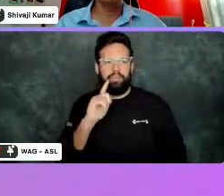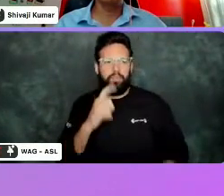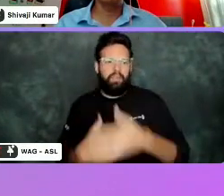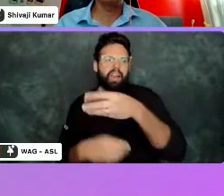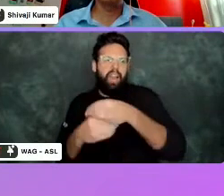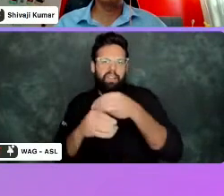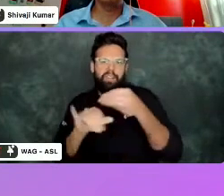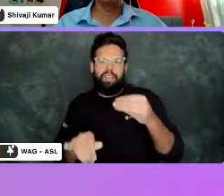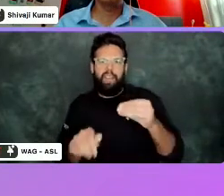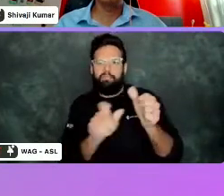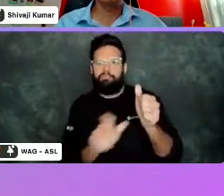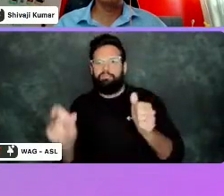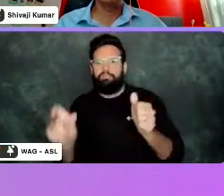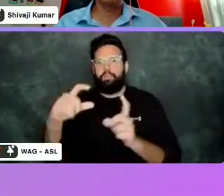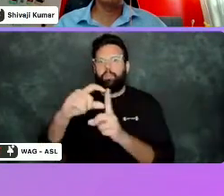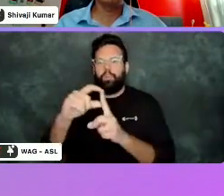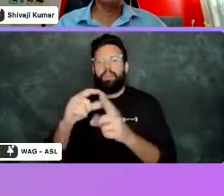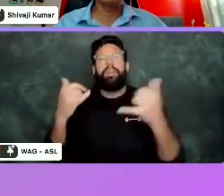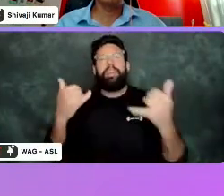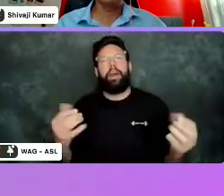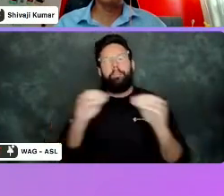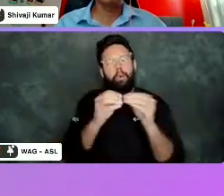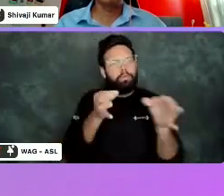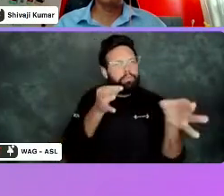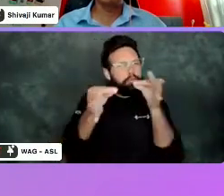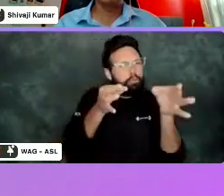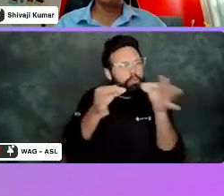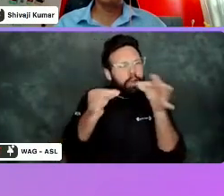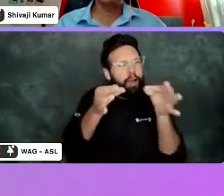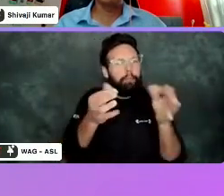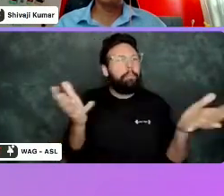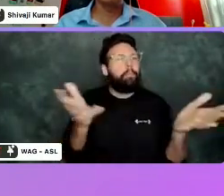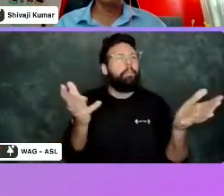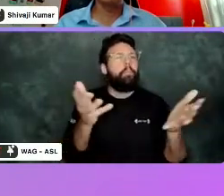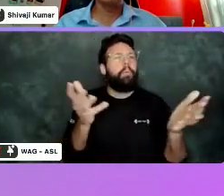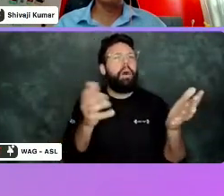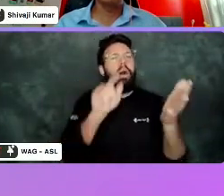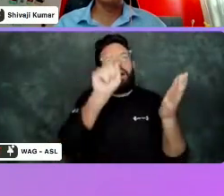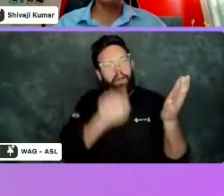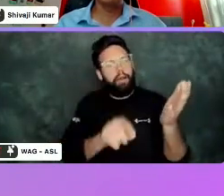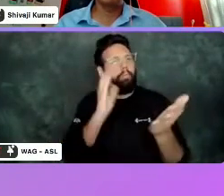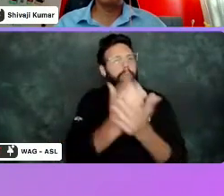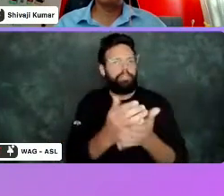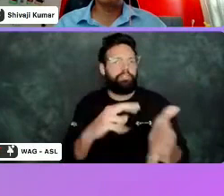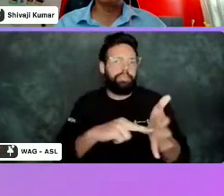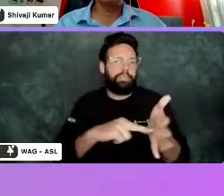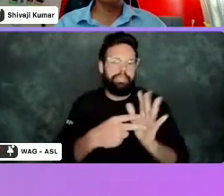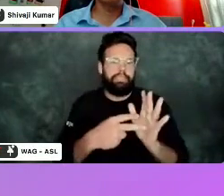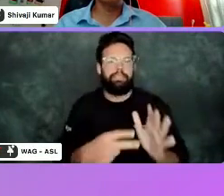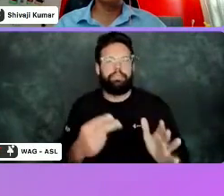So that should make the heading more descriptive and describe the content that follows it. So I think we're good on the headings front now.